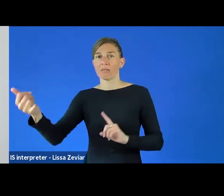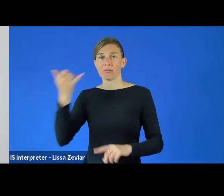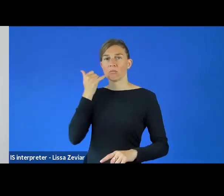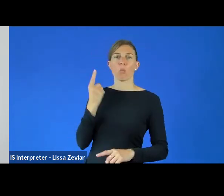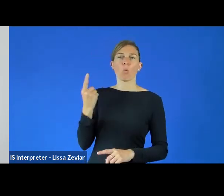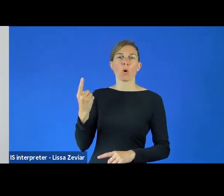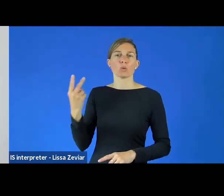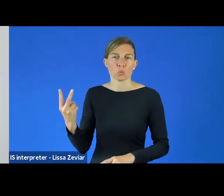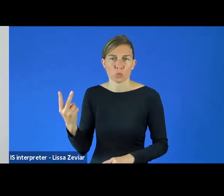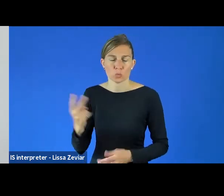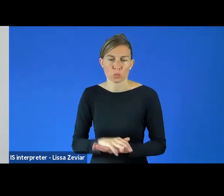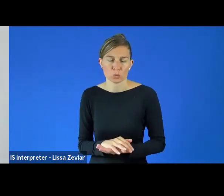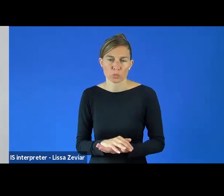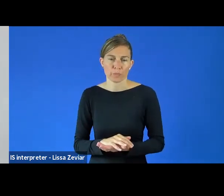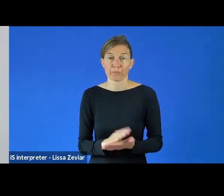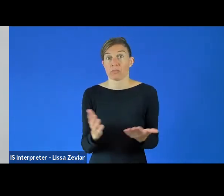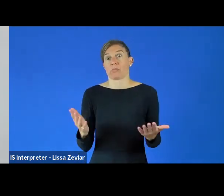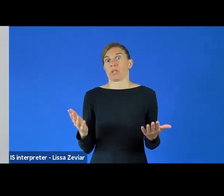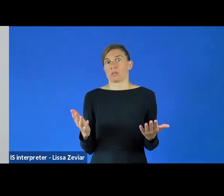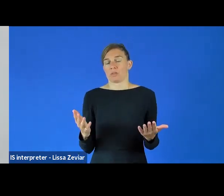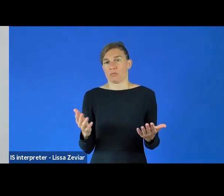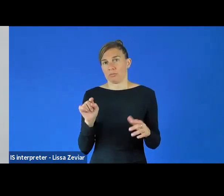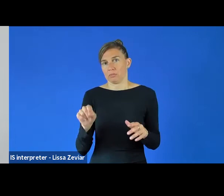It is very important to have this as a separate standard